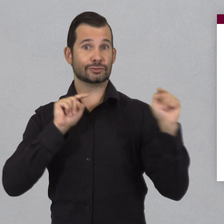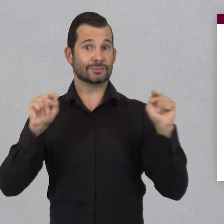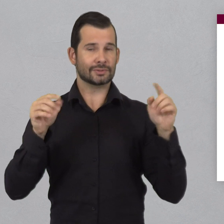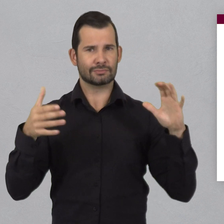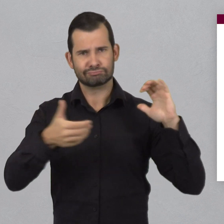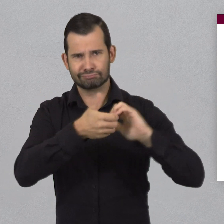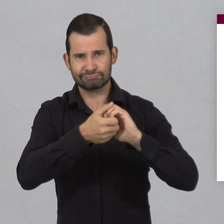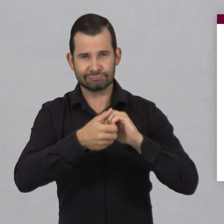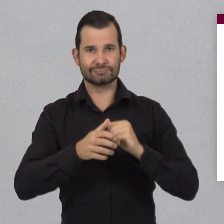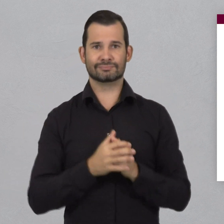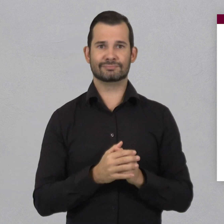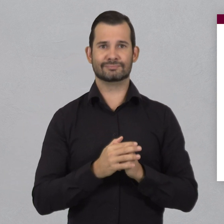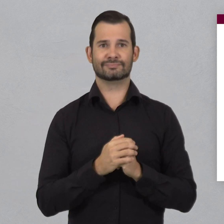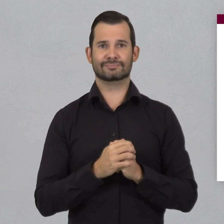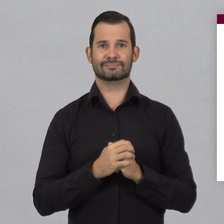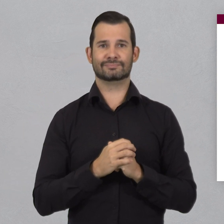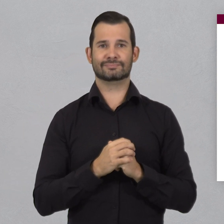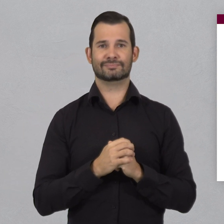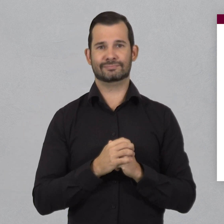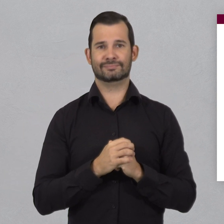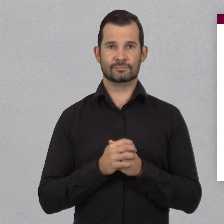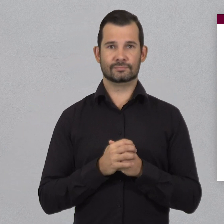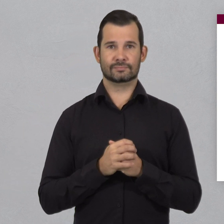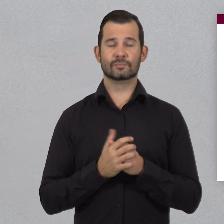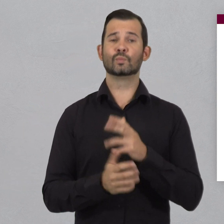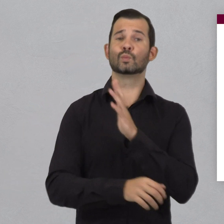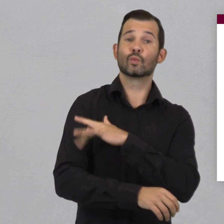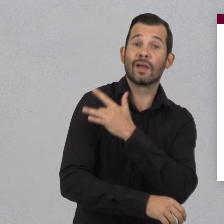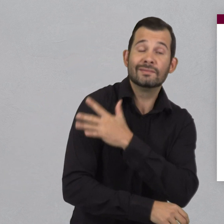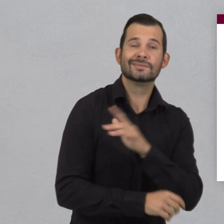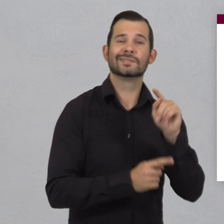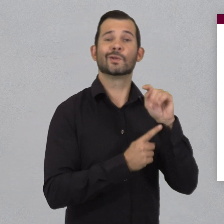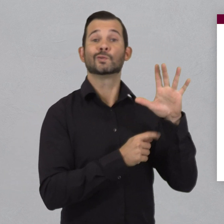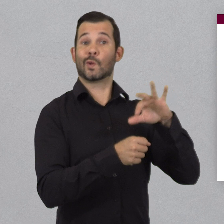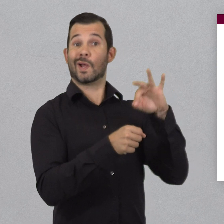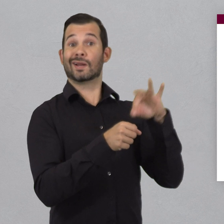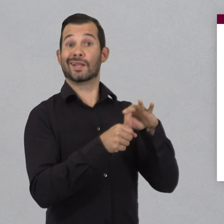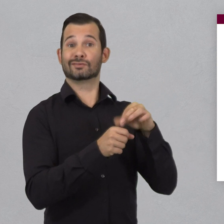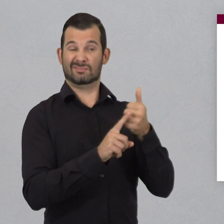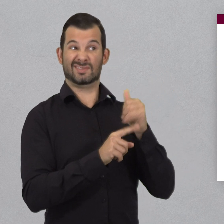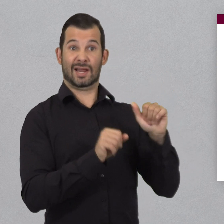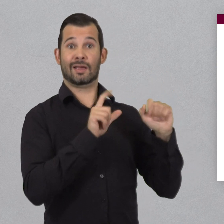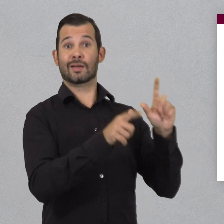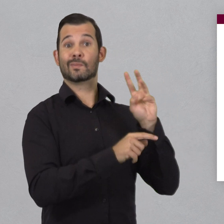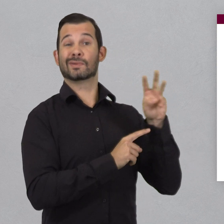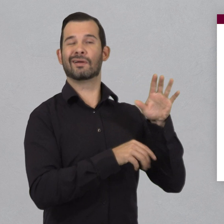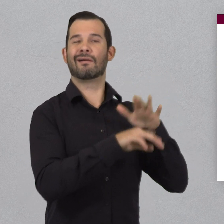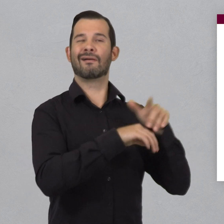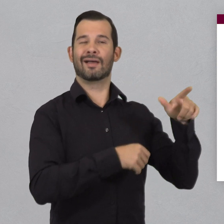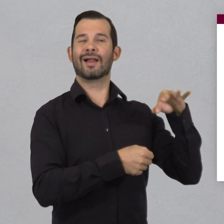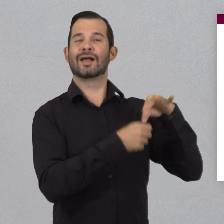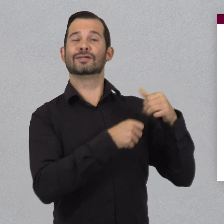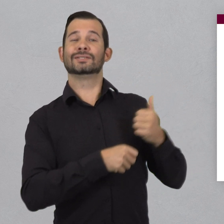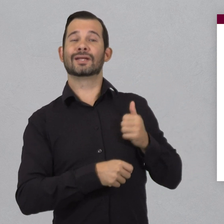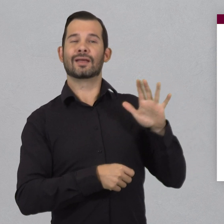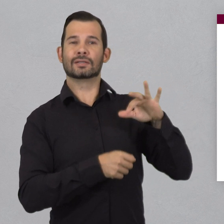the provincial and territorial electoral agencies. · Provincial and Territorial Elections: This page